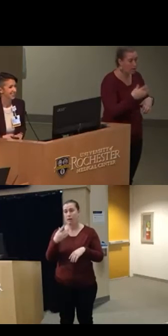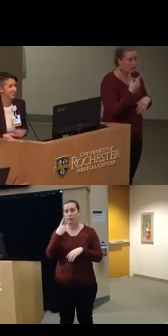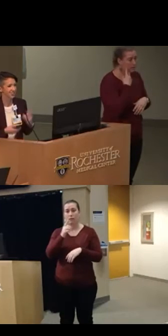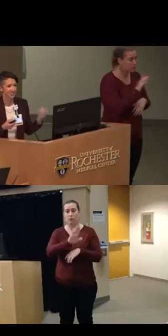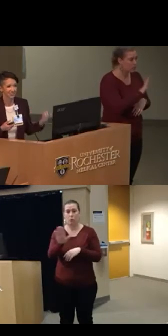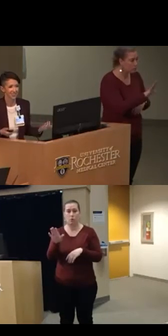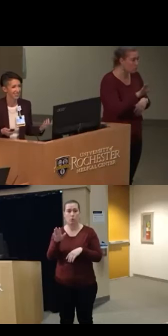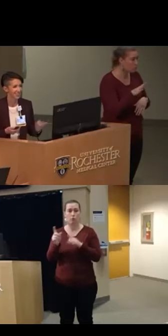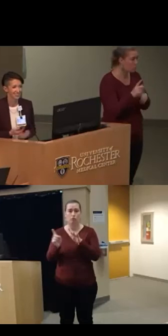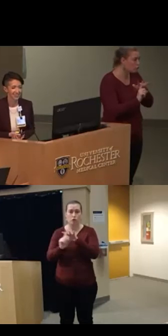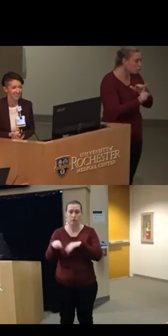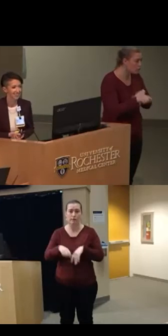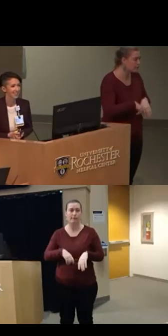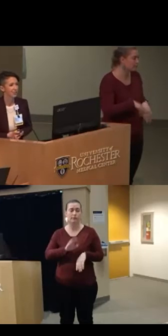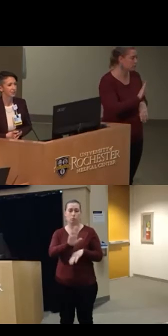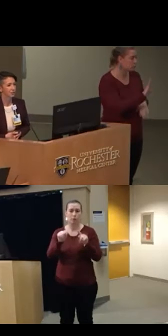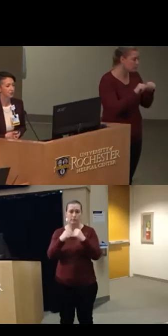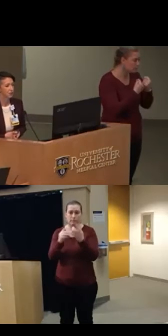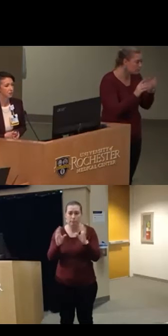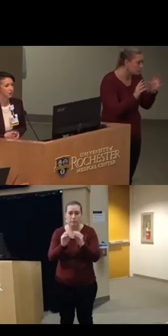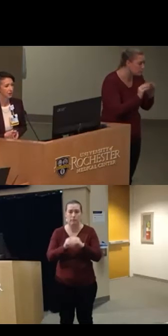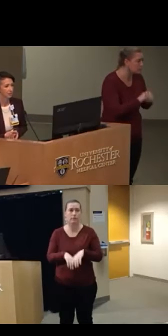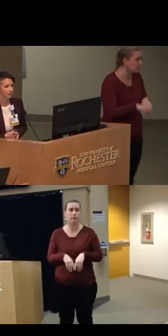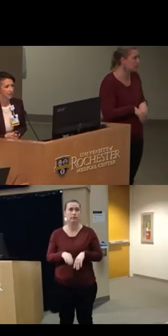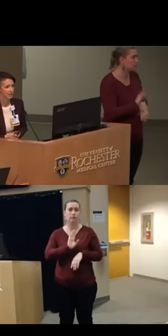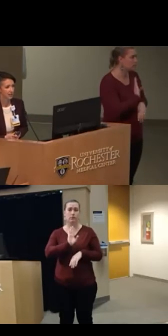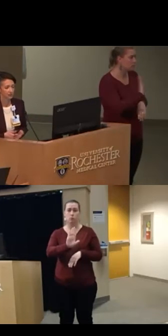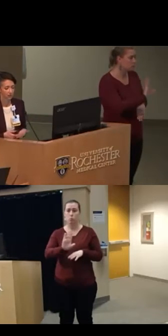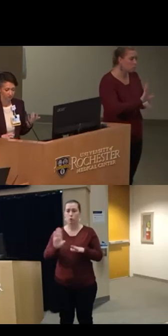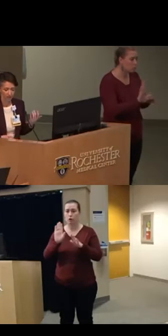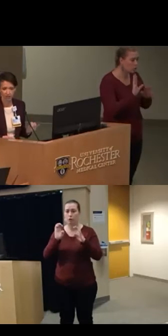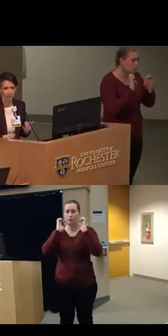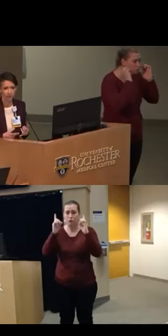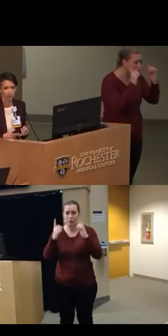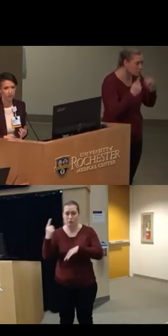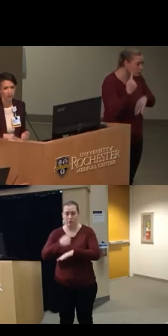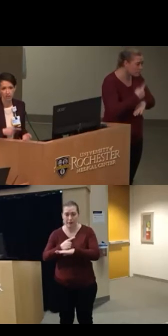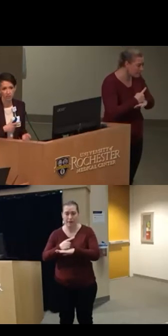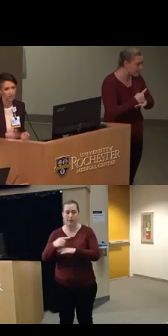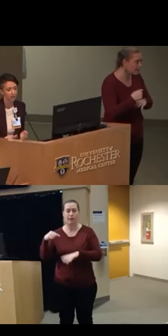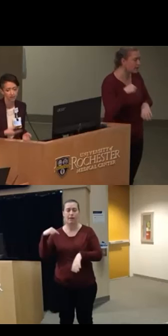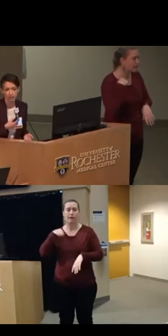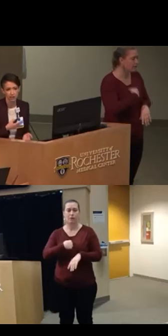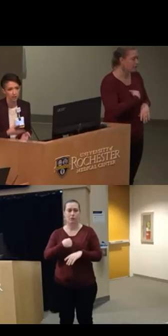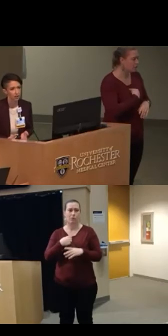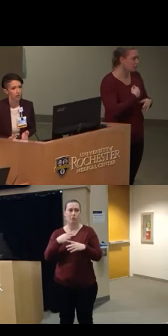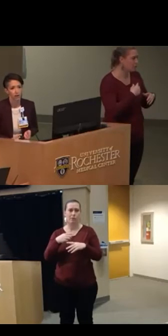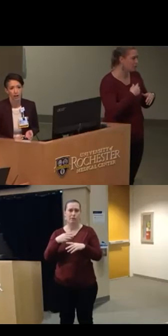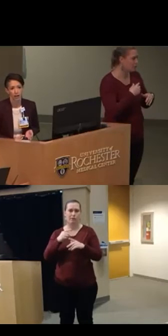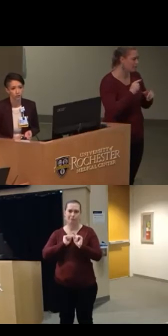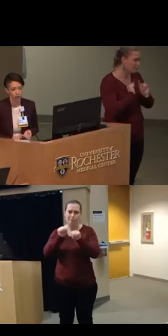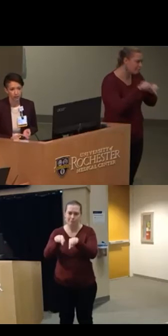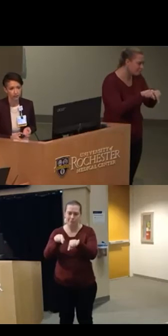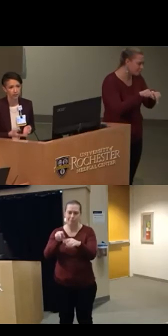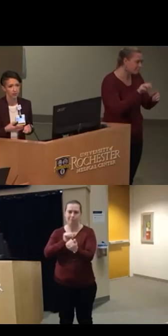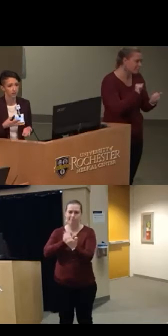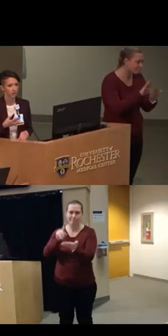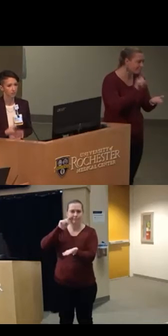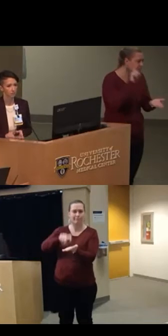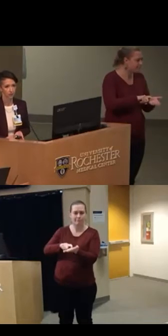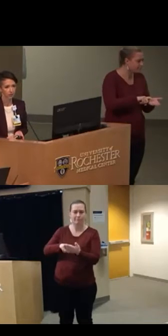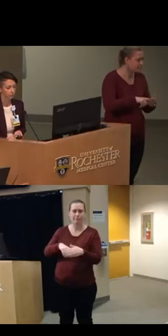to your education days to recognize challenges and communication conflict uh stress associated